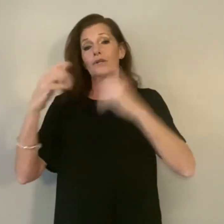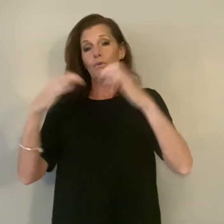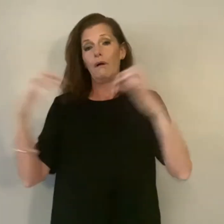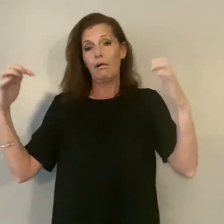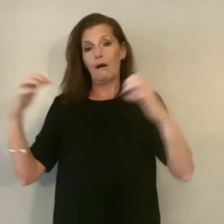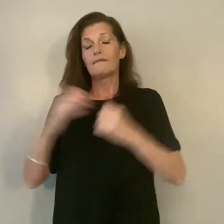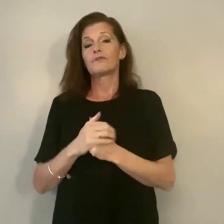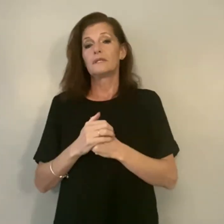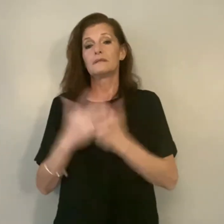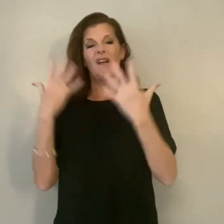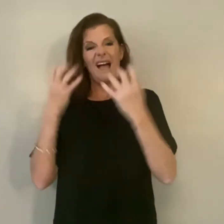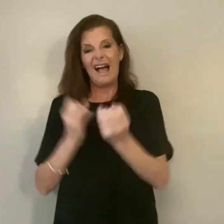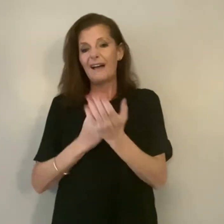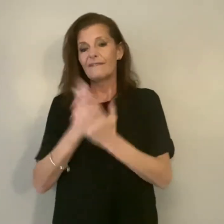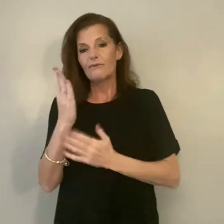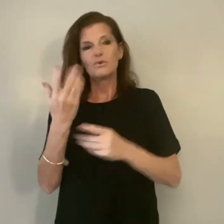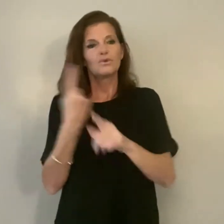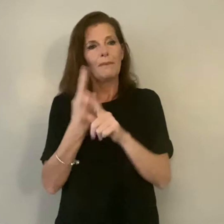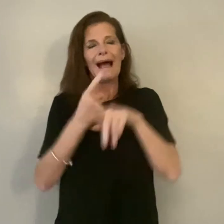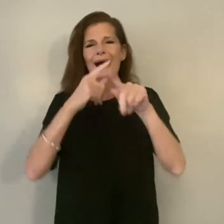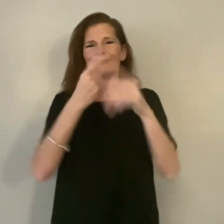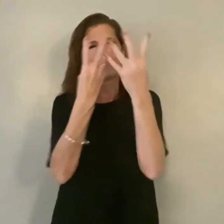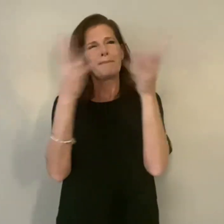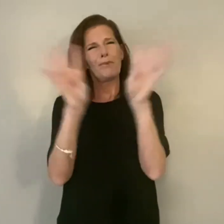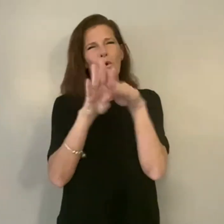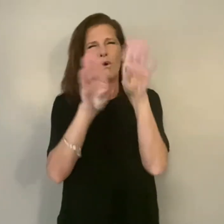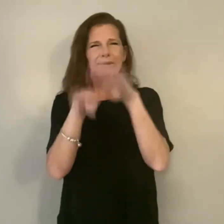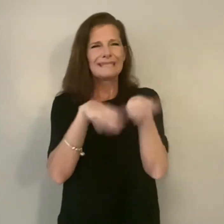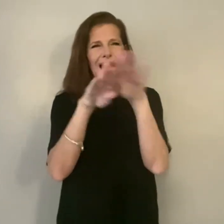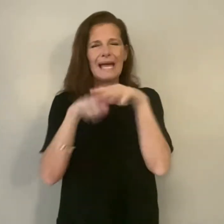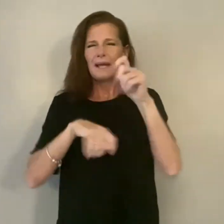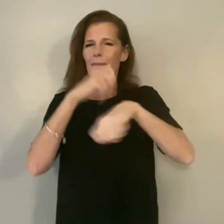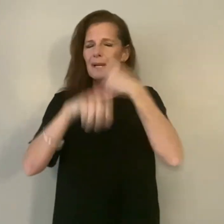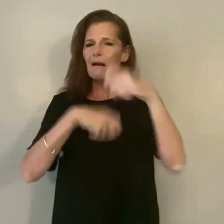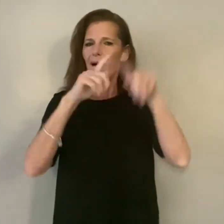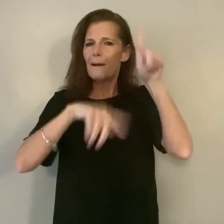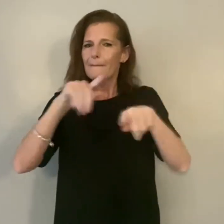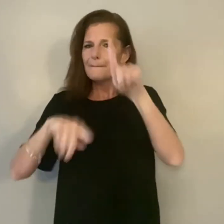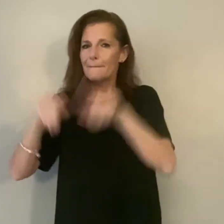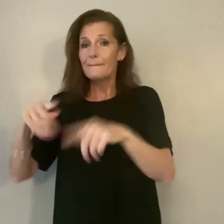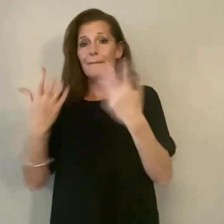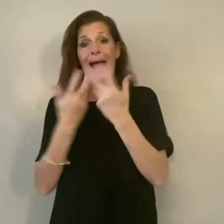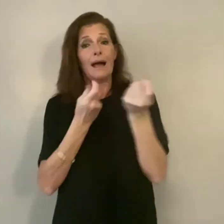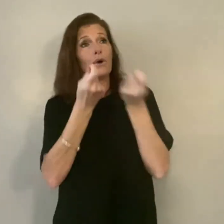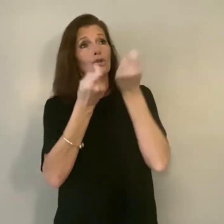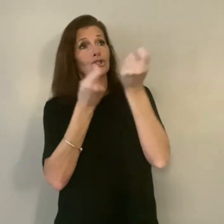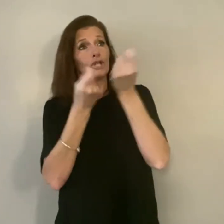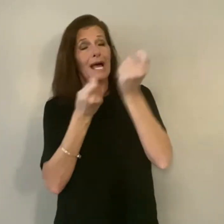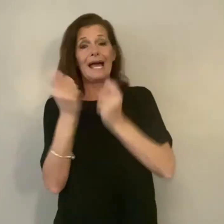We have a number of programs about diversifying boards about how chairs and CEOs operate together